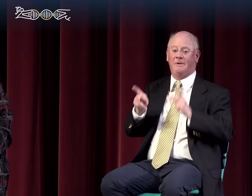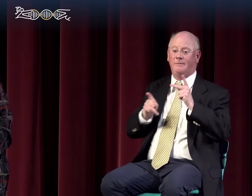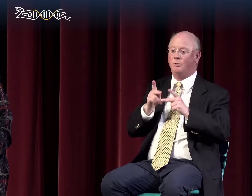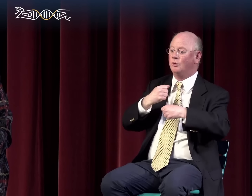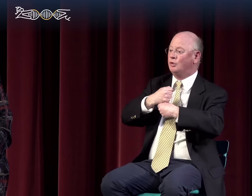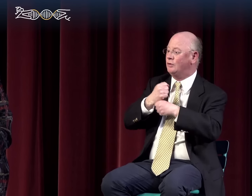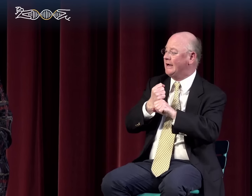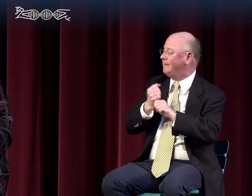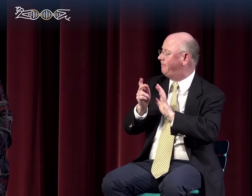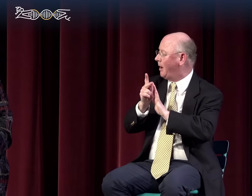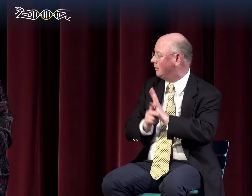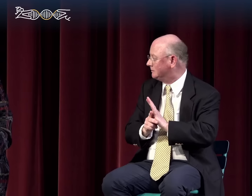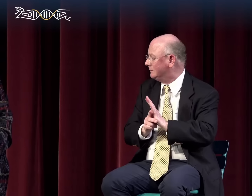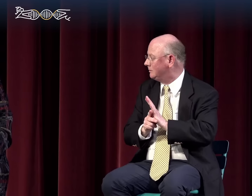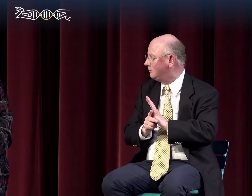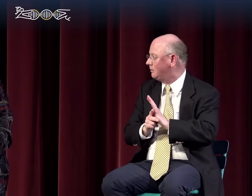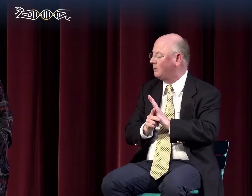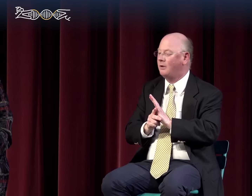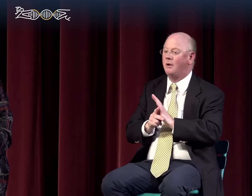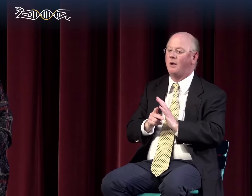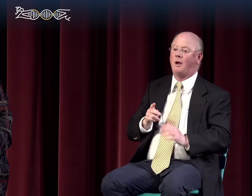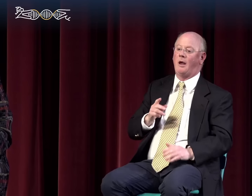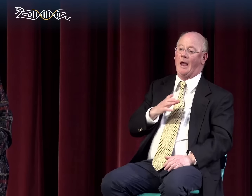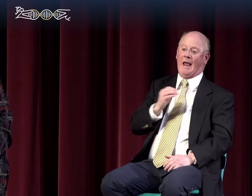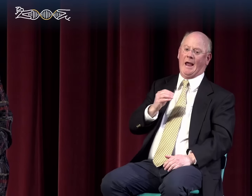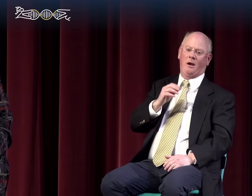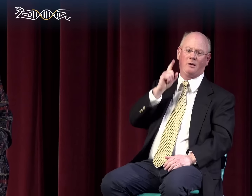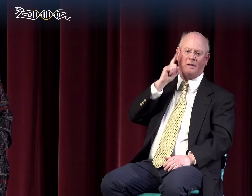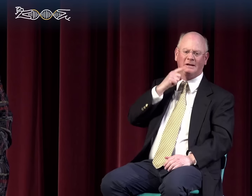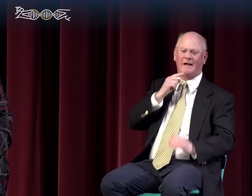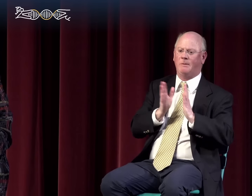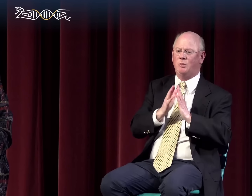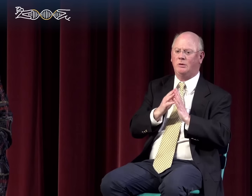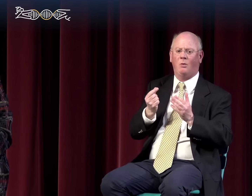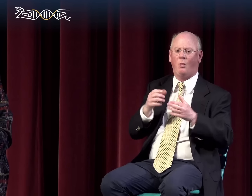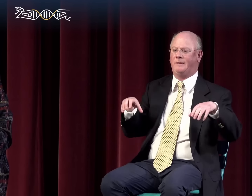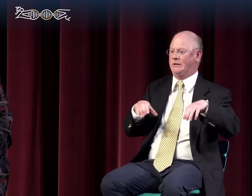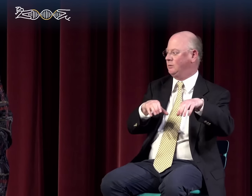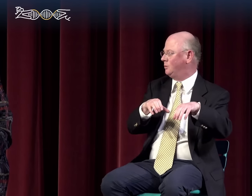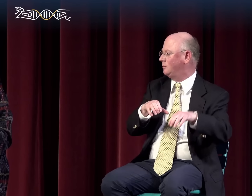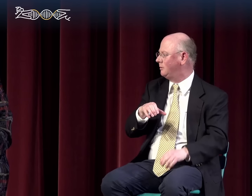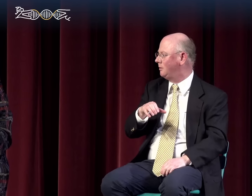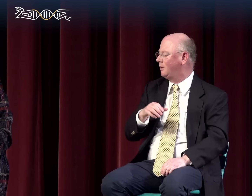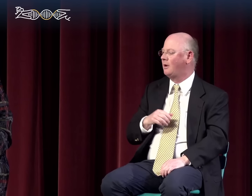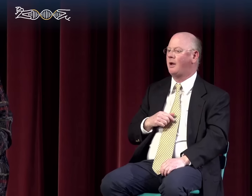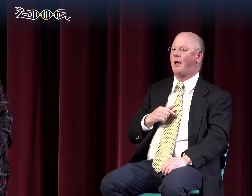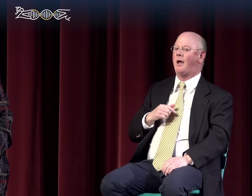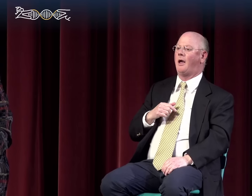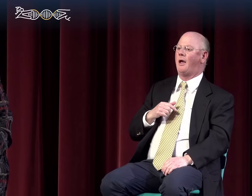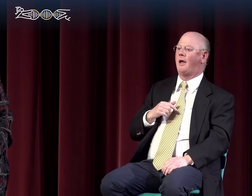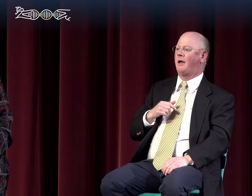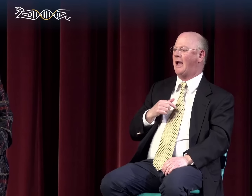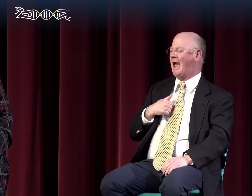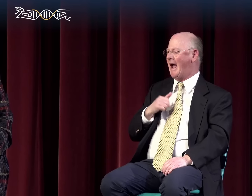And attitudes of policy makers of the day. What Deaf communities were doing.